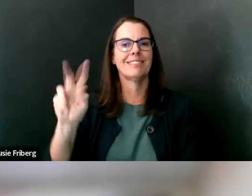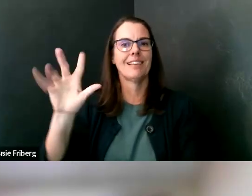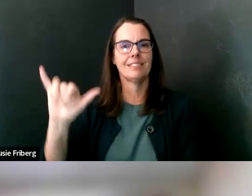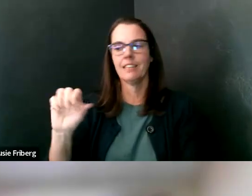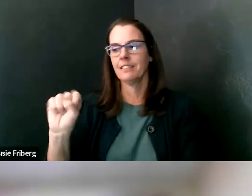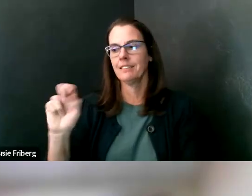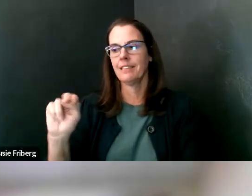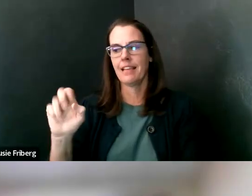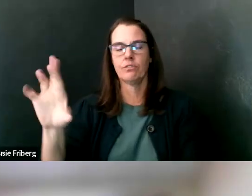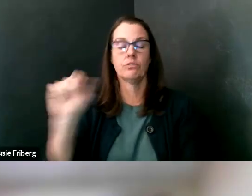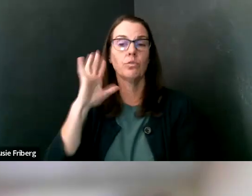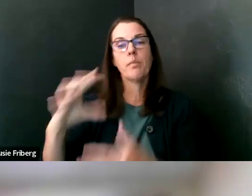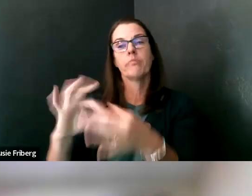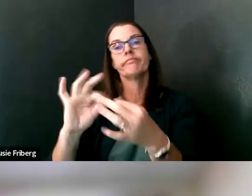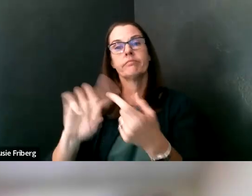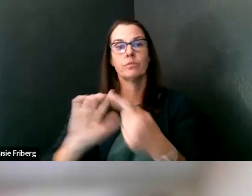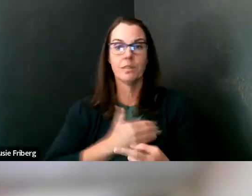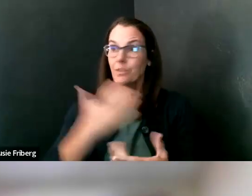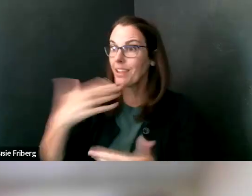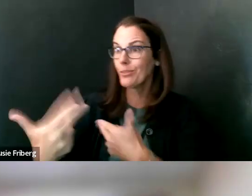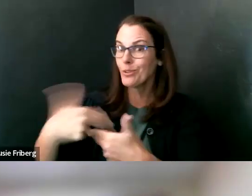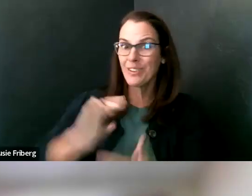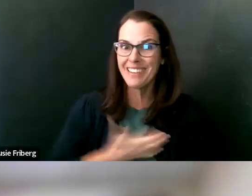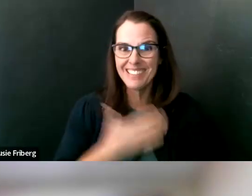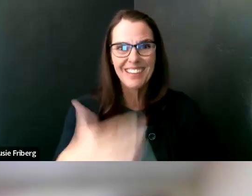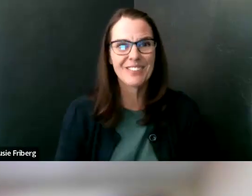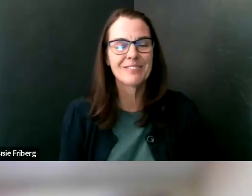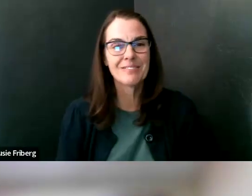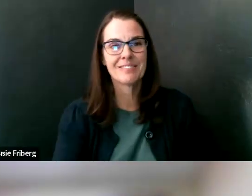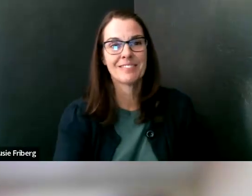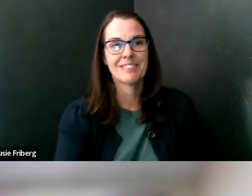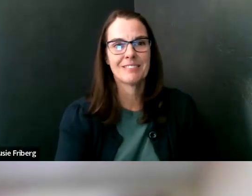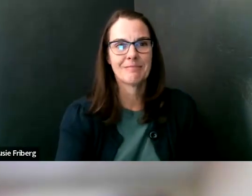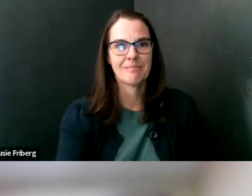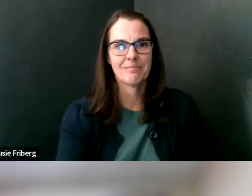uh, who are going to be speaking to us. So, thank you for joining us.